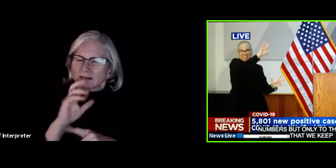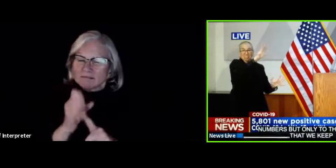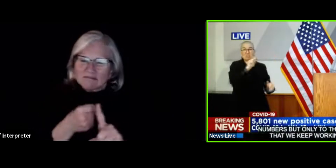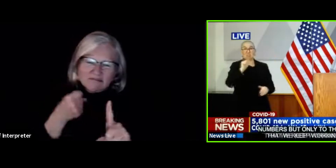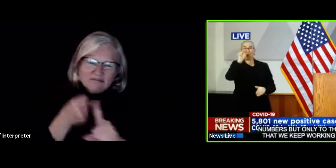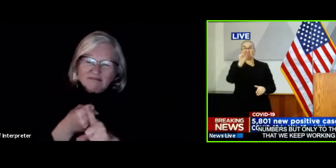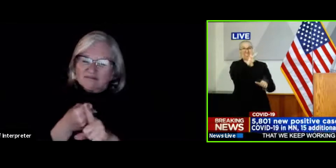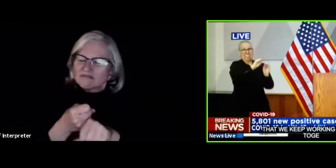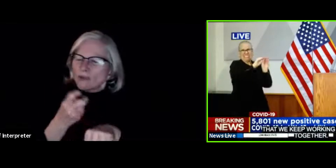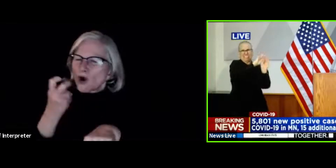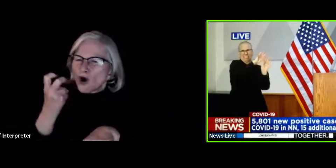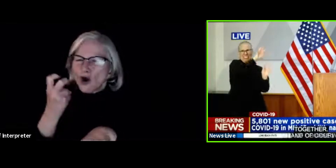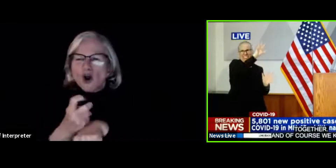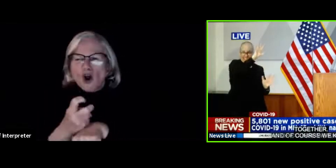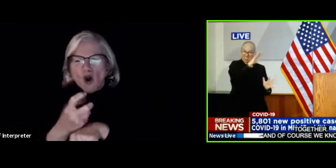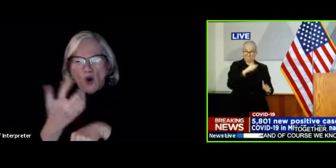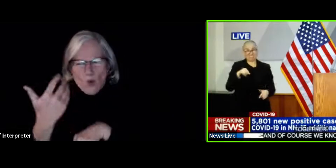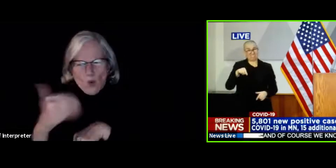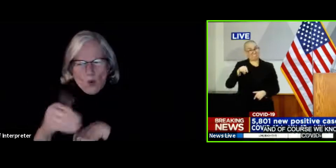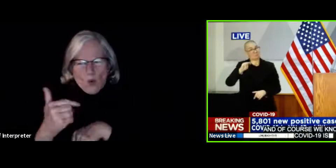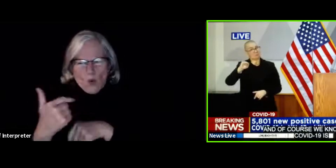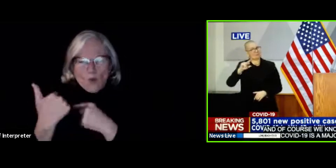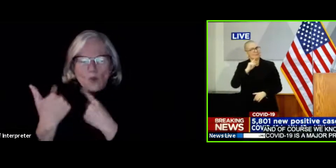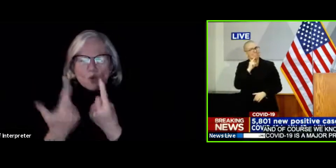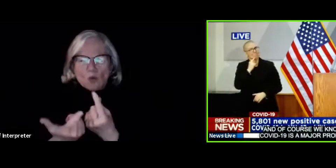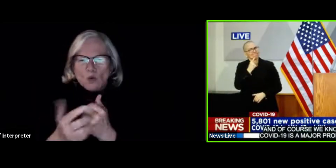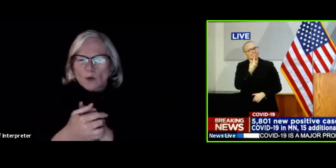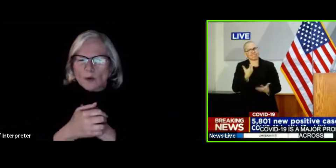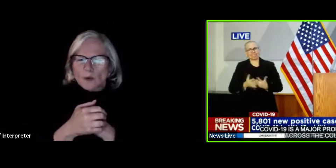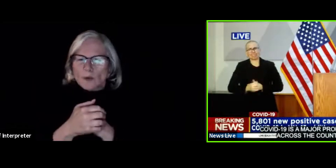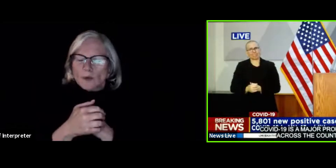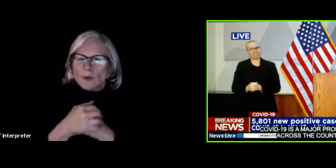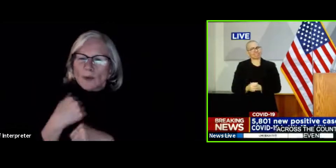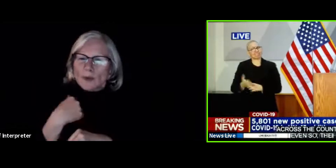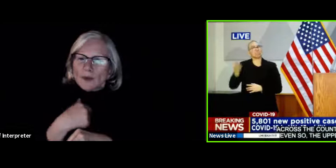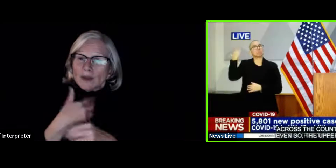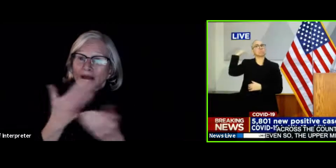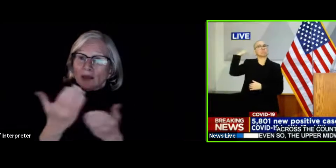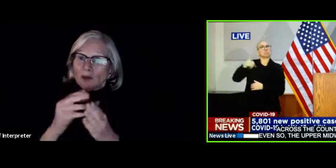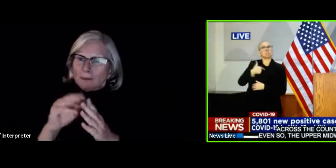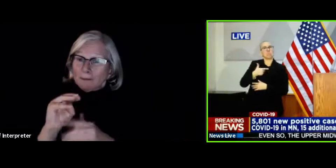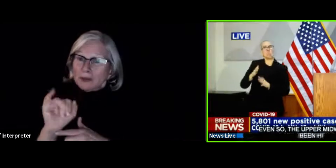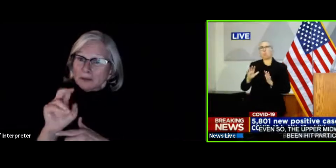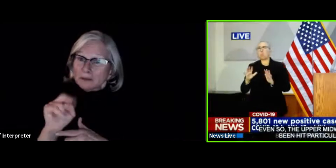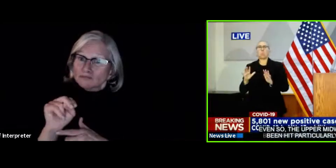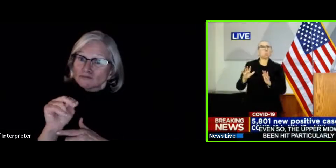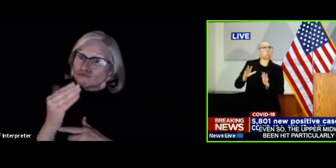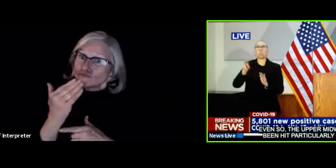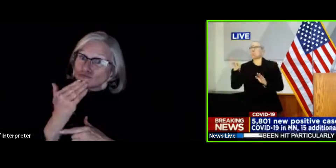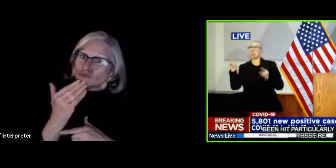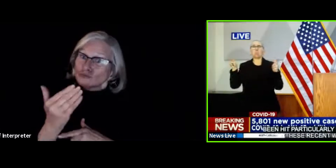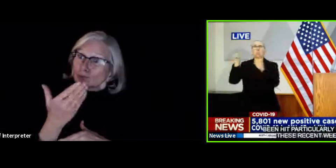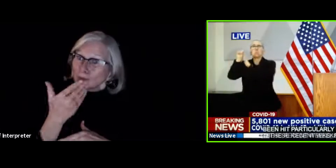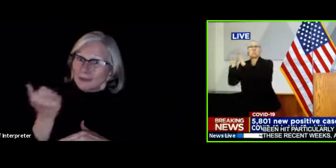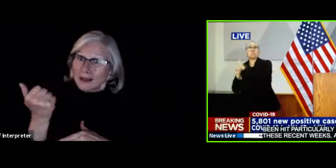ESPECIALLY HERE IN MINNESOTA, WE WERE NOTICEABLY DOING BETTER THAN MANY OTHER STATES AND UNFORTUNATELY, THAT'S NOW CHANGED.